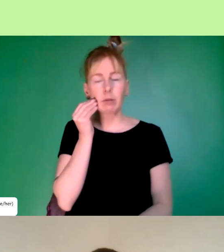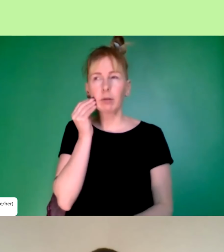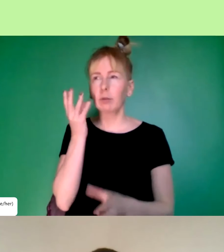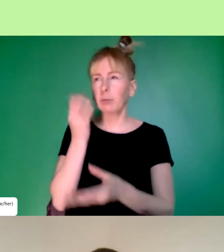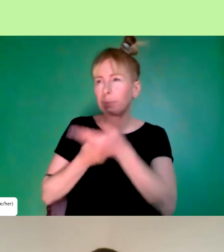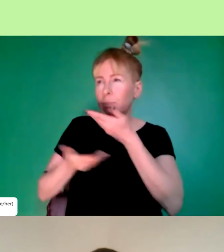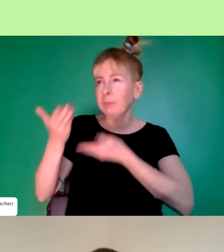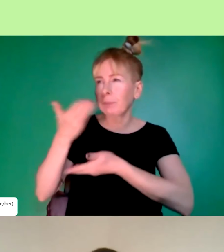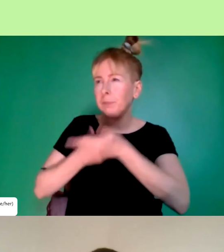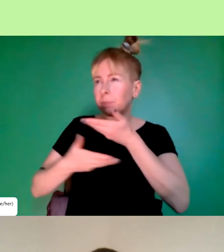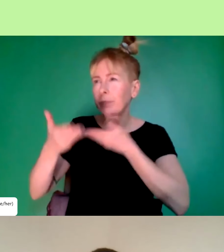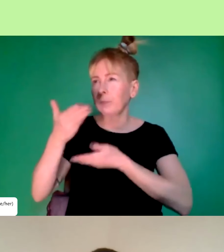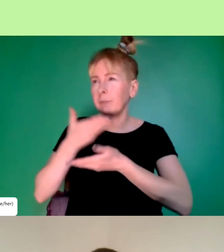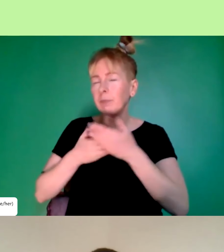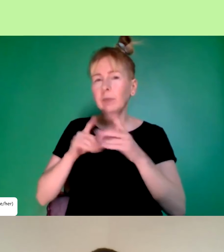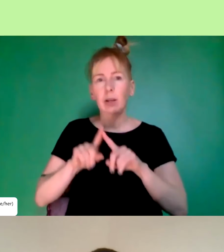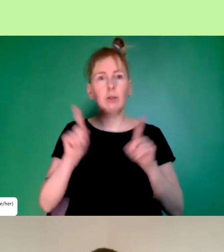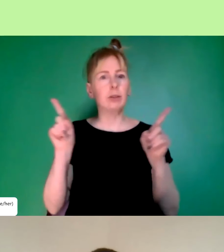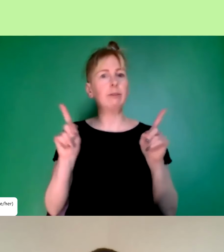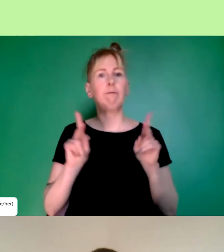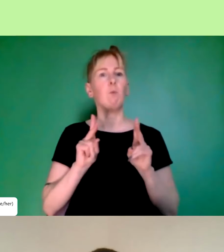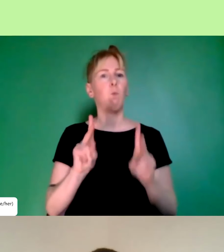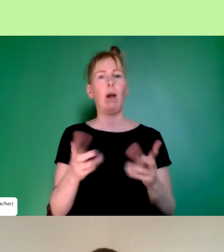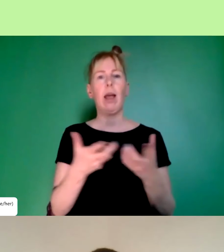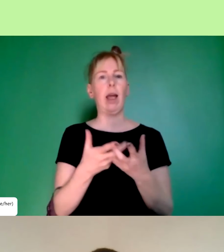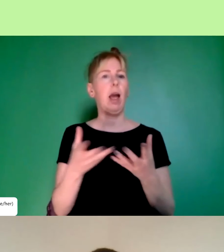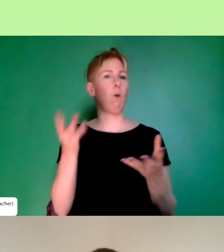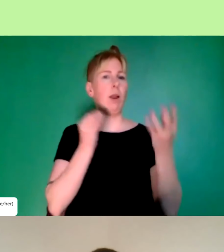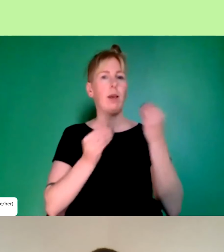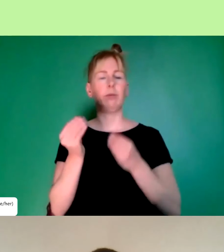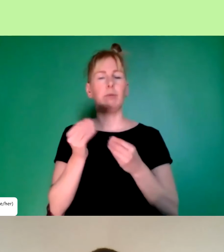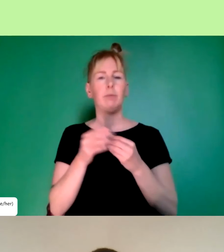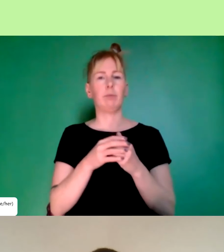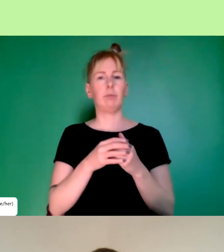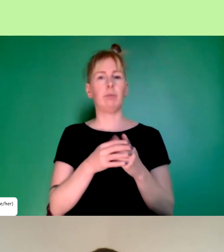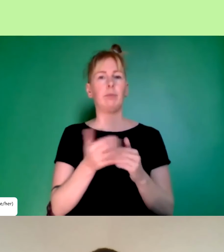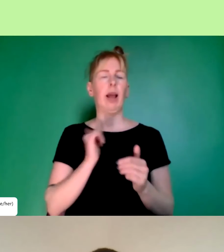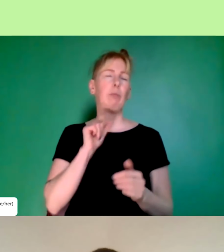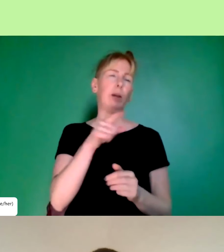are, you know, different types of listening, so that you can have, see, check in with